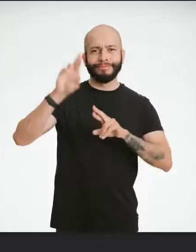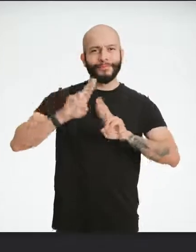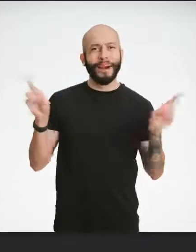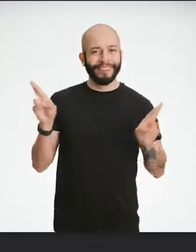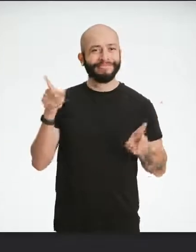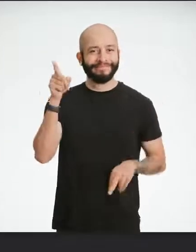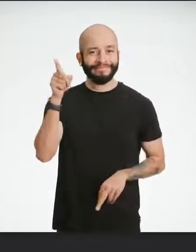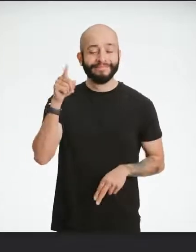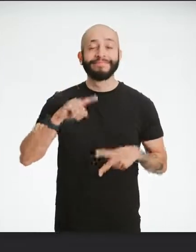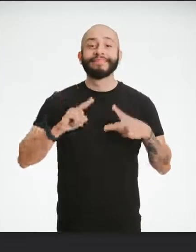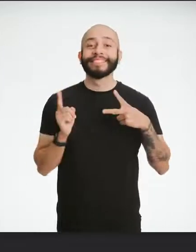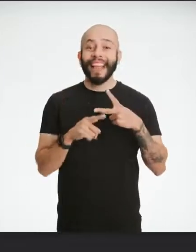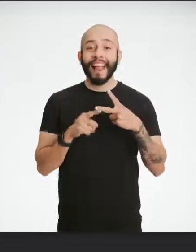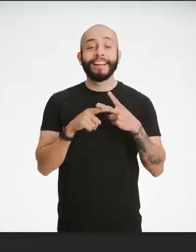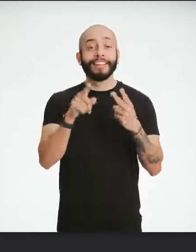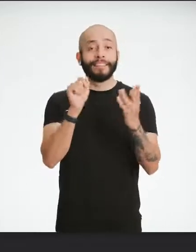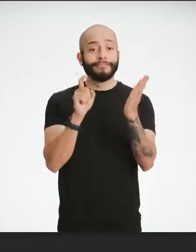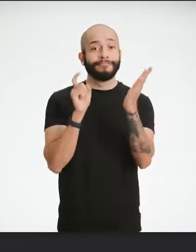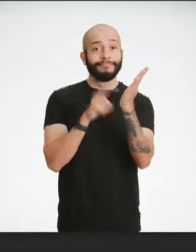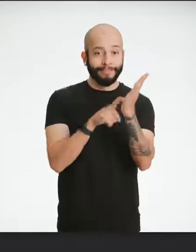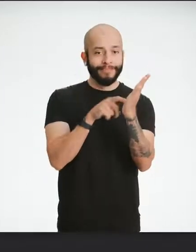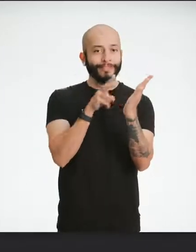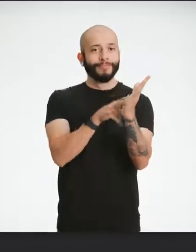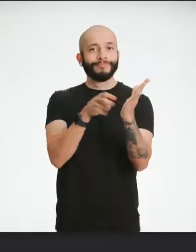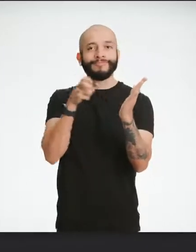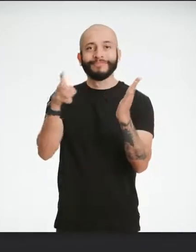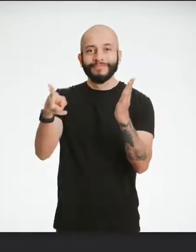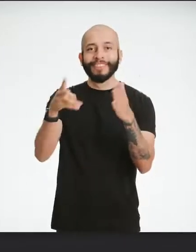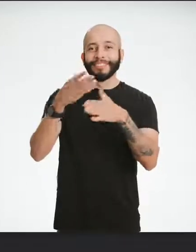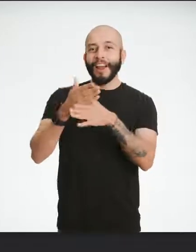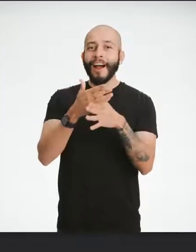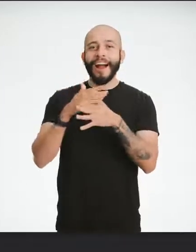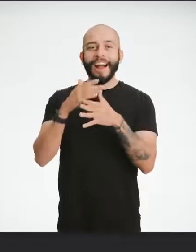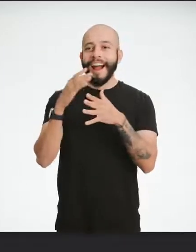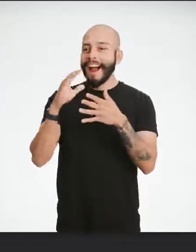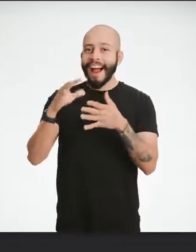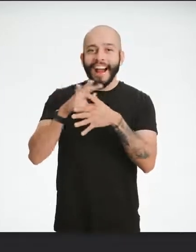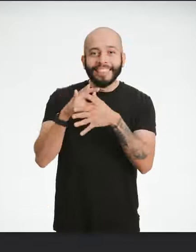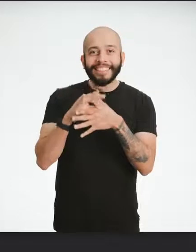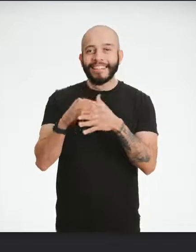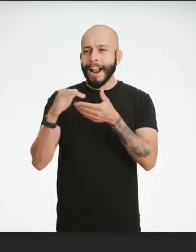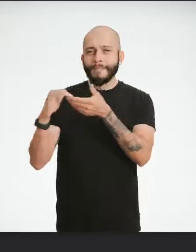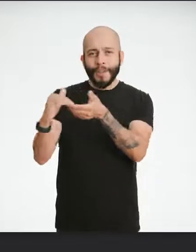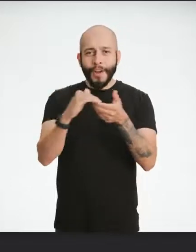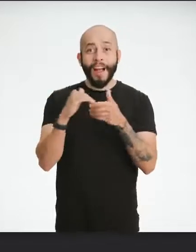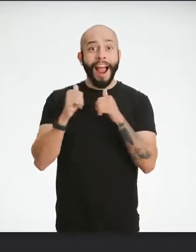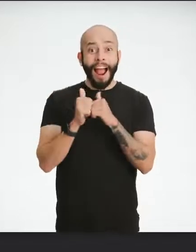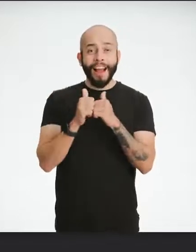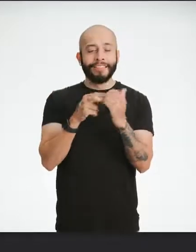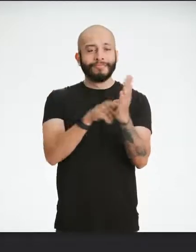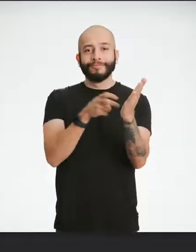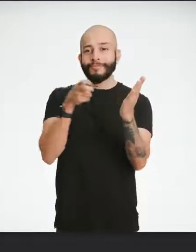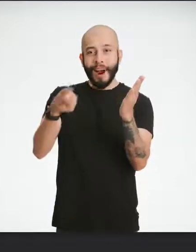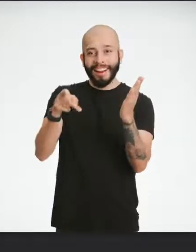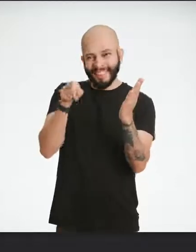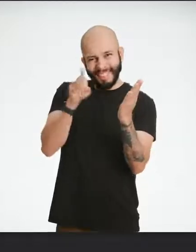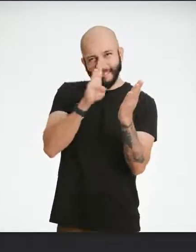two, drag & drop, where you can share content you want to collaborate on by dragging it directly into the Messages conversation.